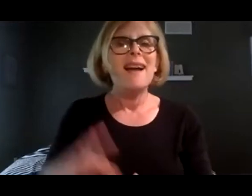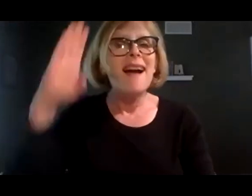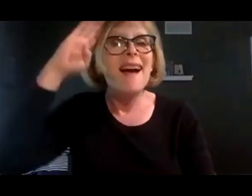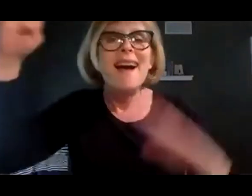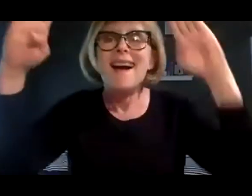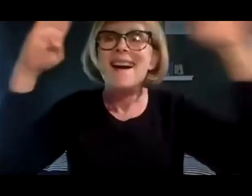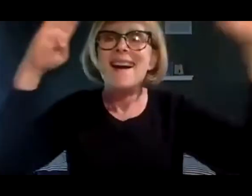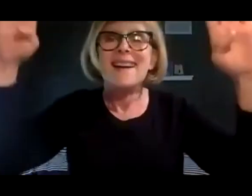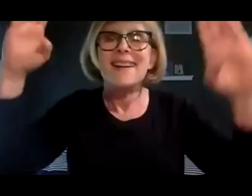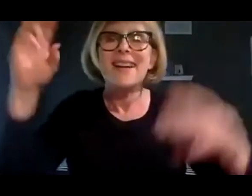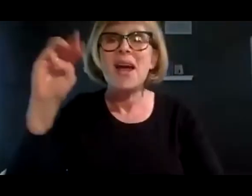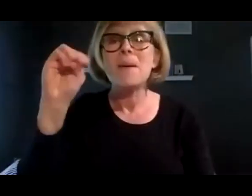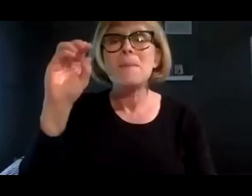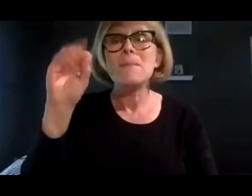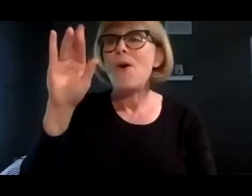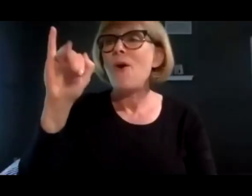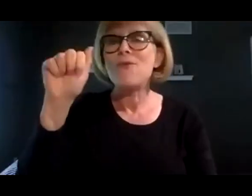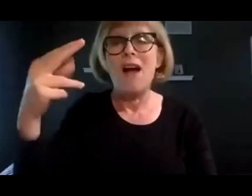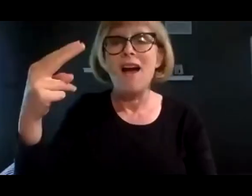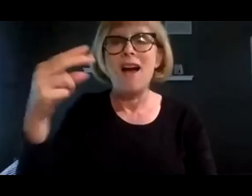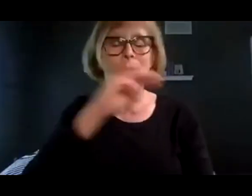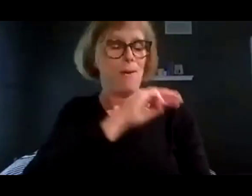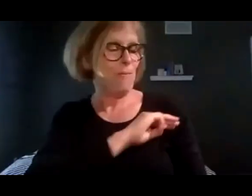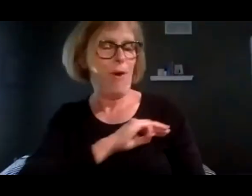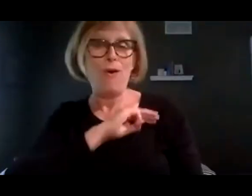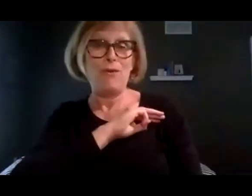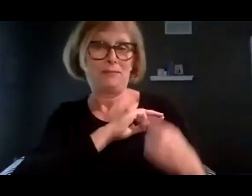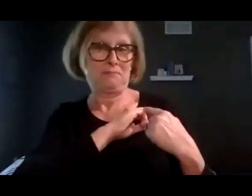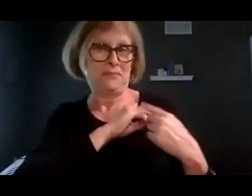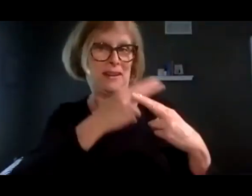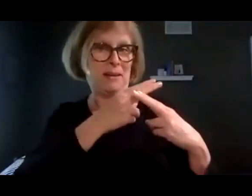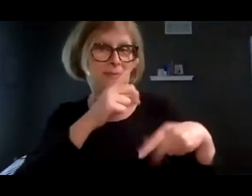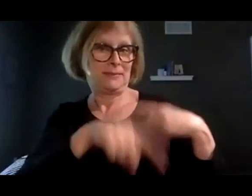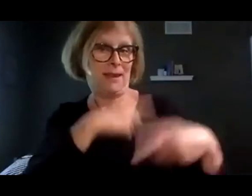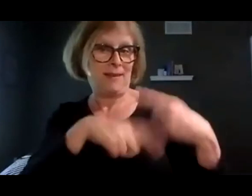Hiya Moriah